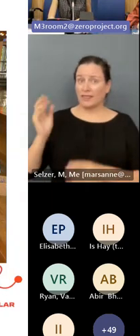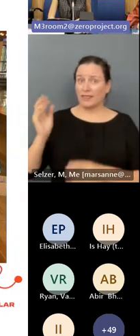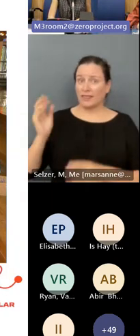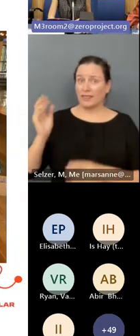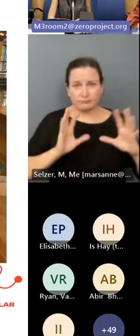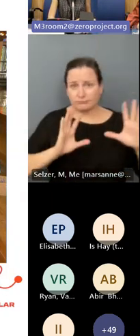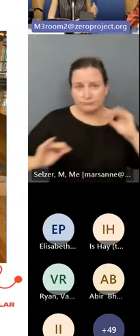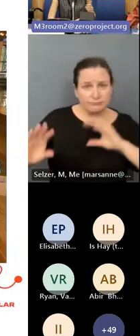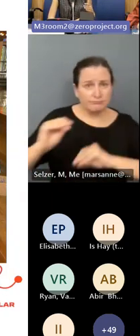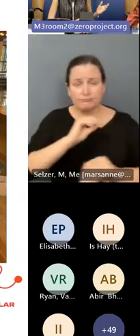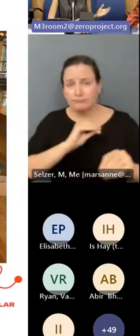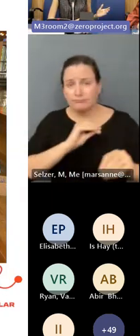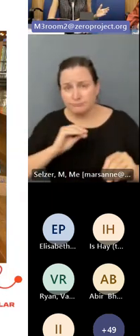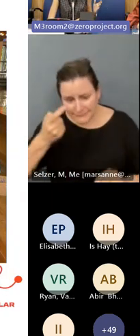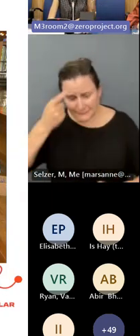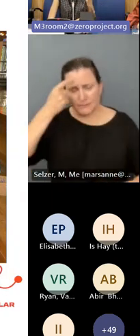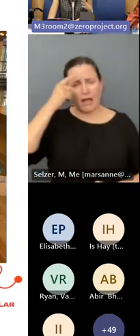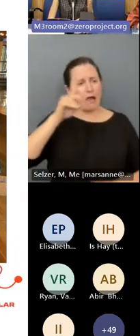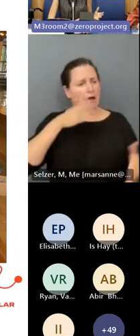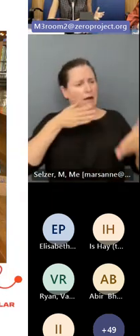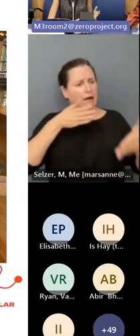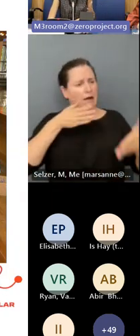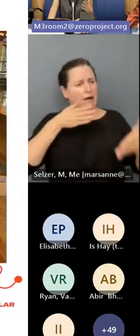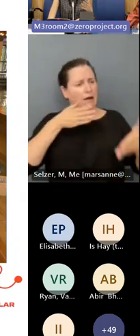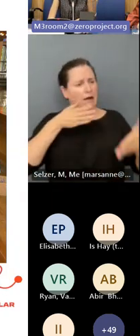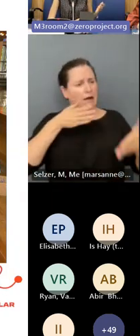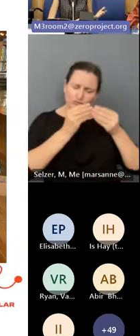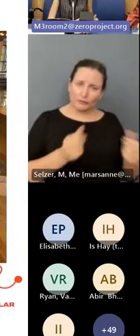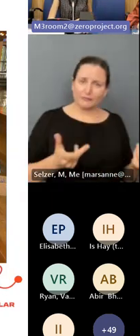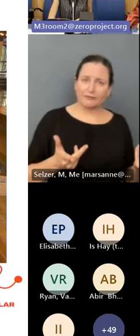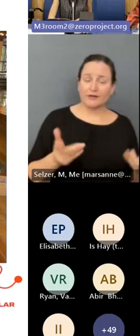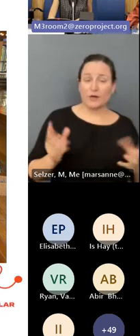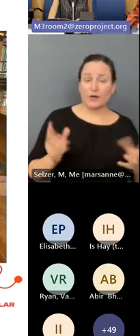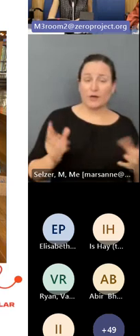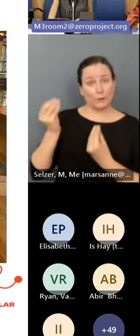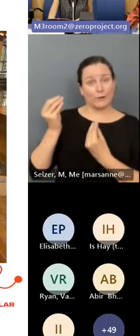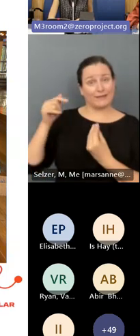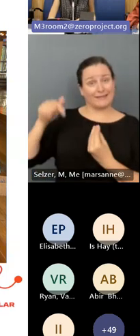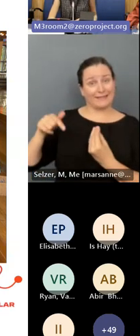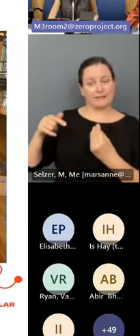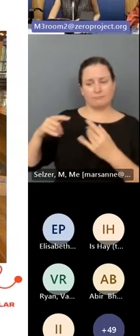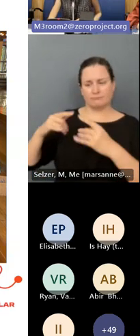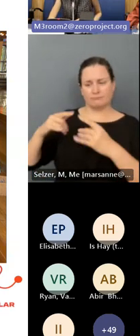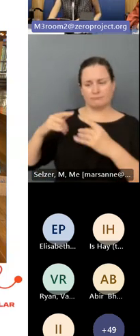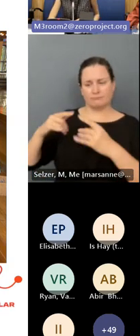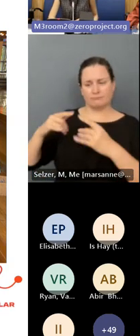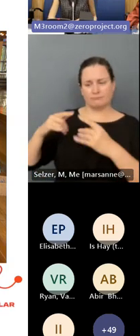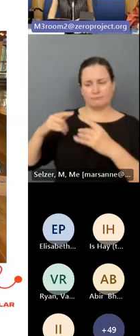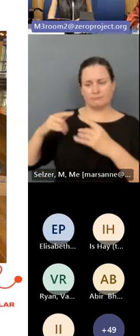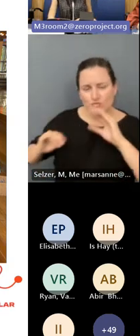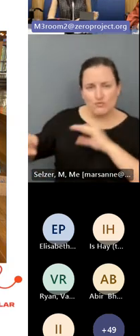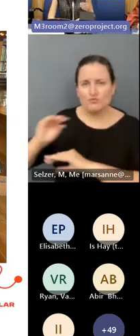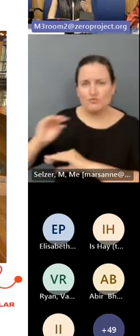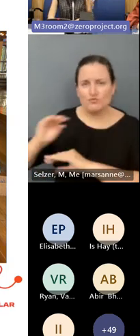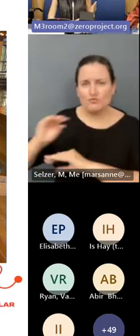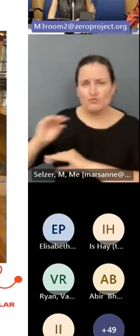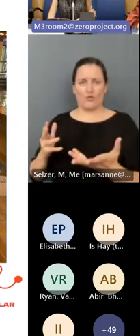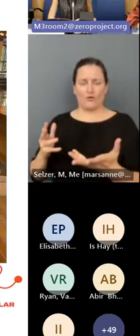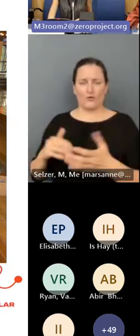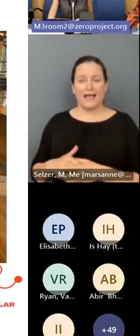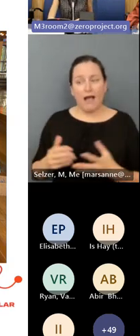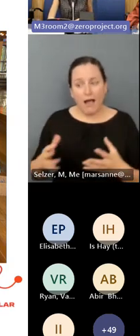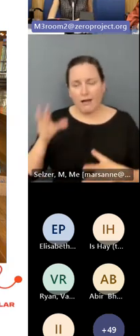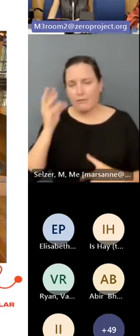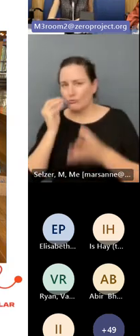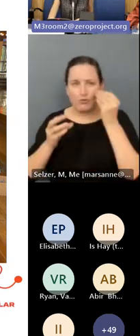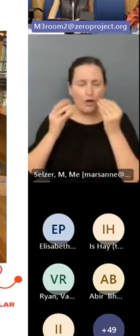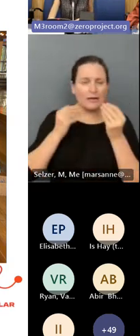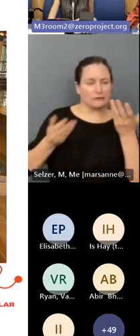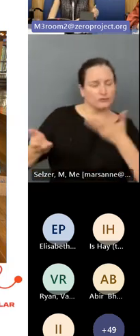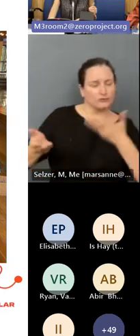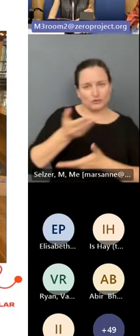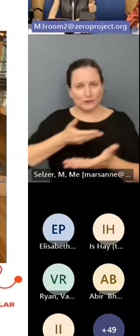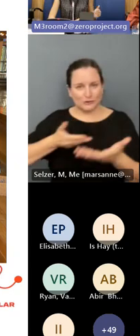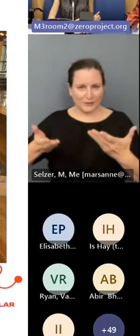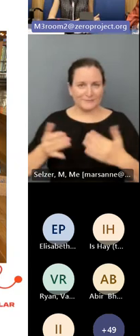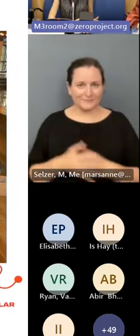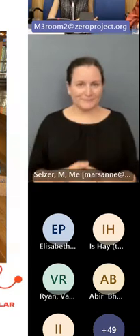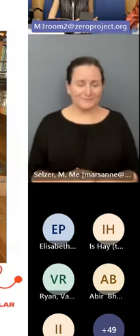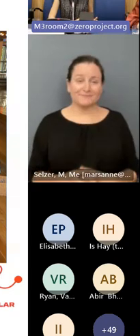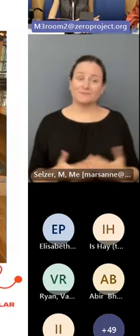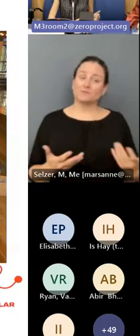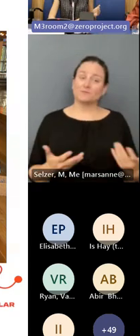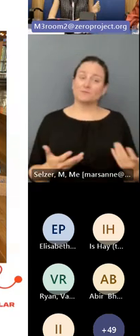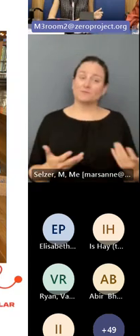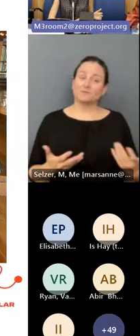better place. To sum up, we hope that the work from Zero Project them a chance to be here